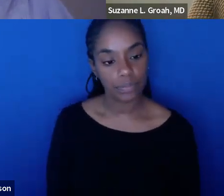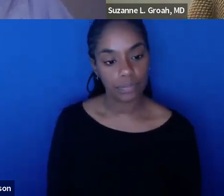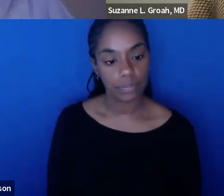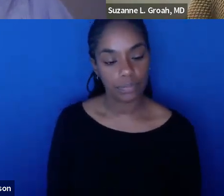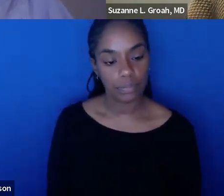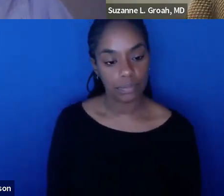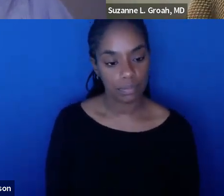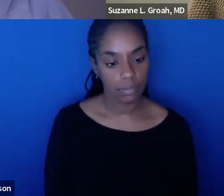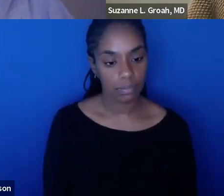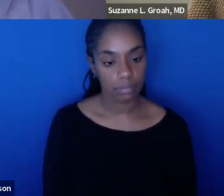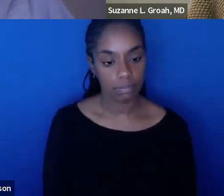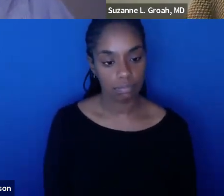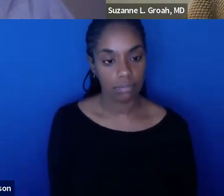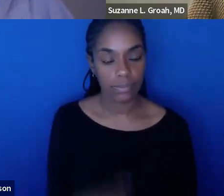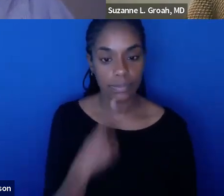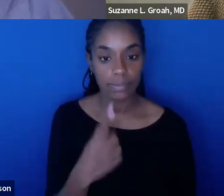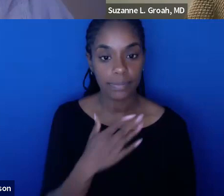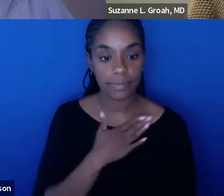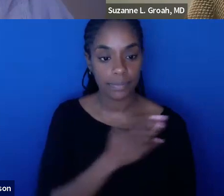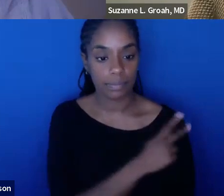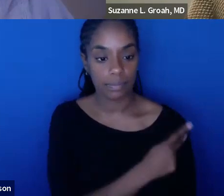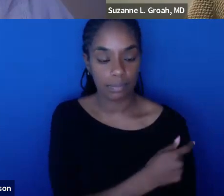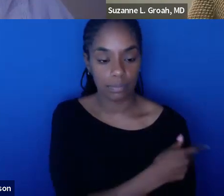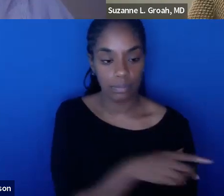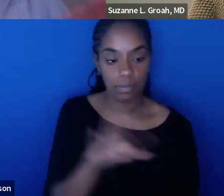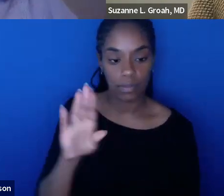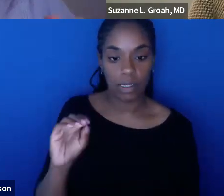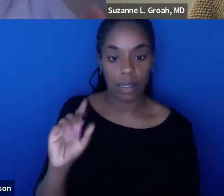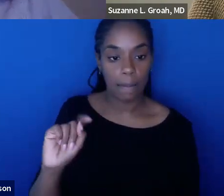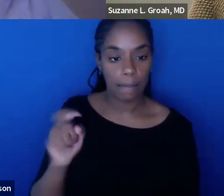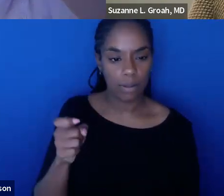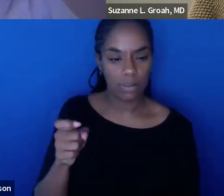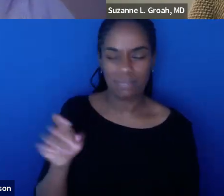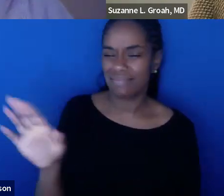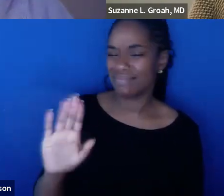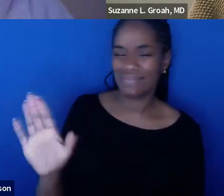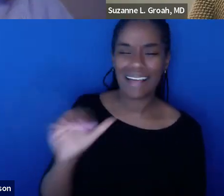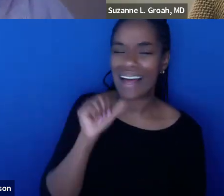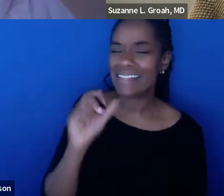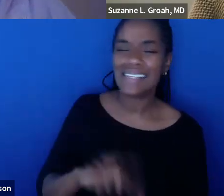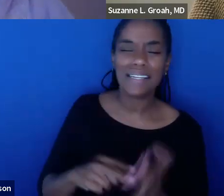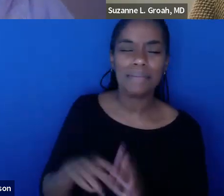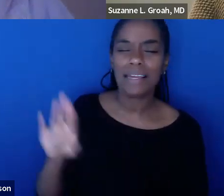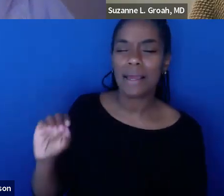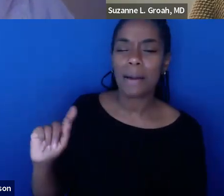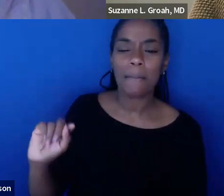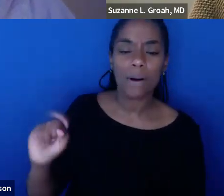This is what I tell my patients. Botox to the bladder… I didn't mean Botox, I meant Baclofen, sorry. Okay.